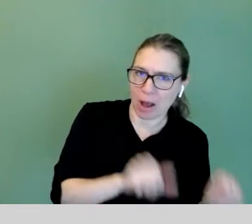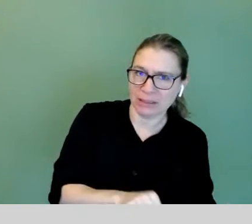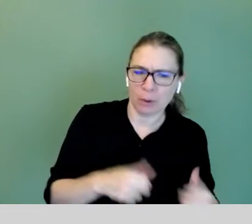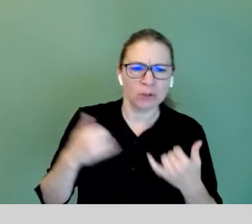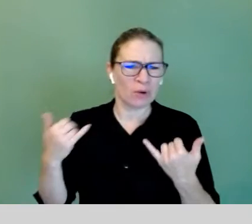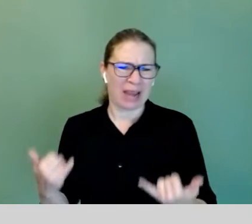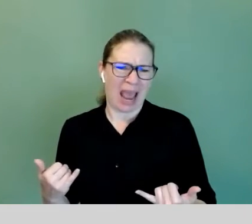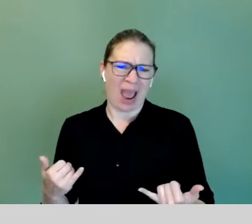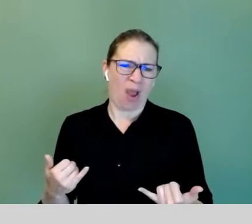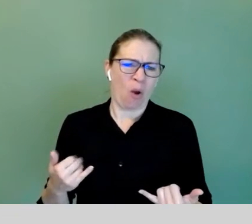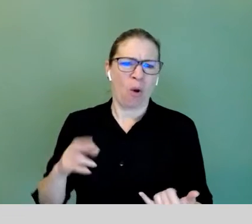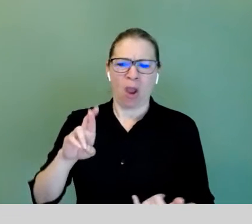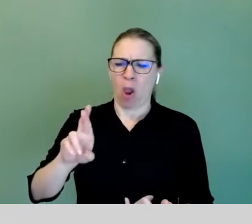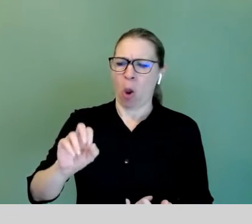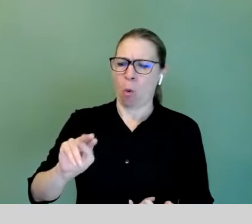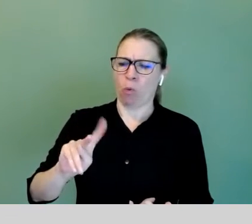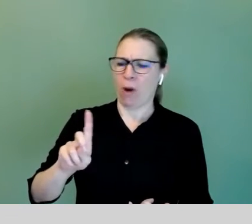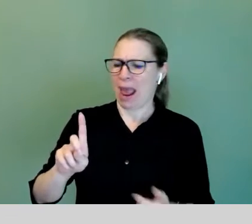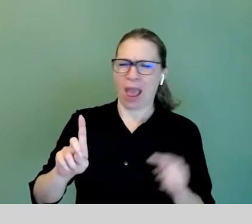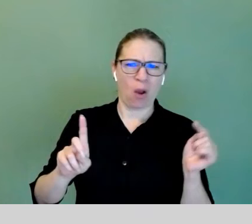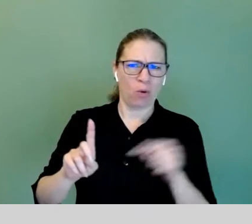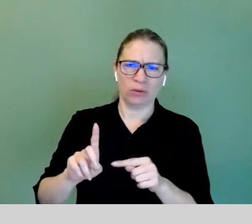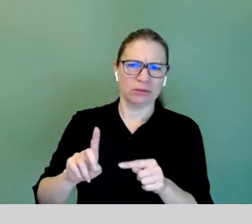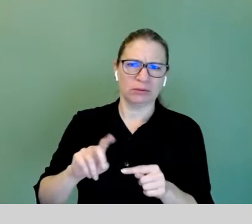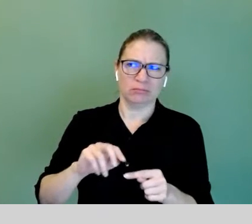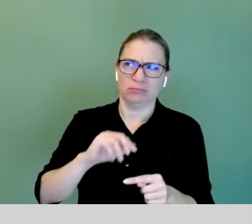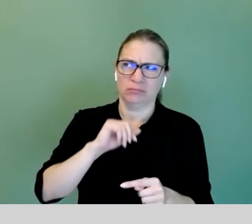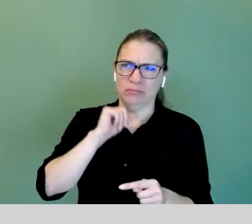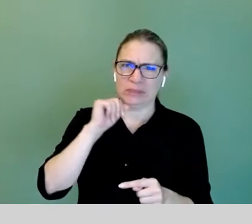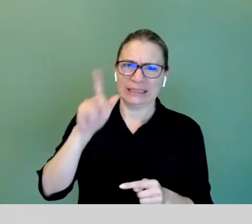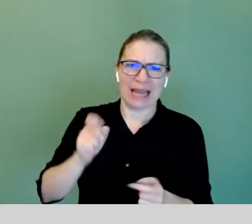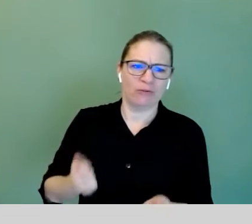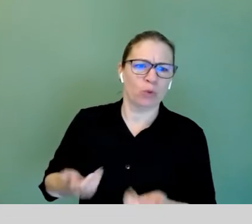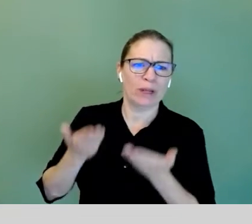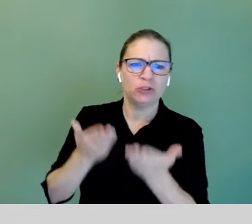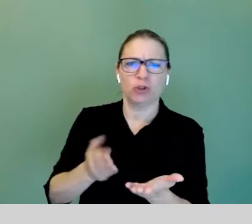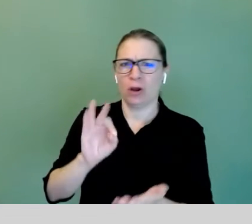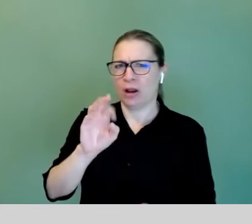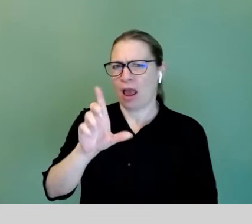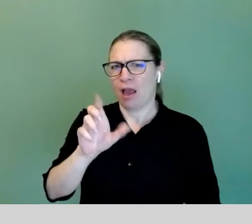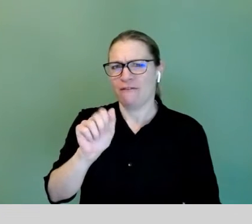That means that now, there is no reason actually, that round should return a float